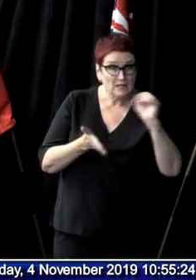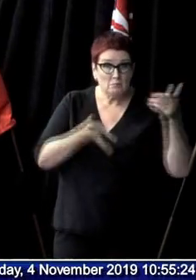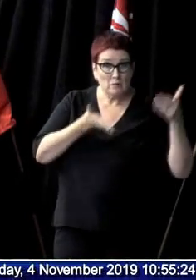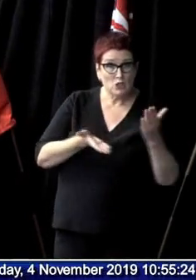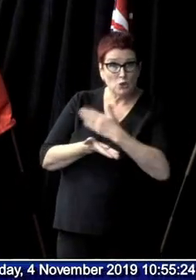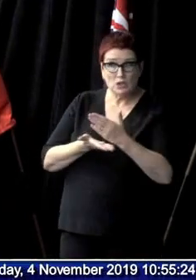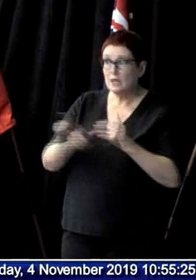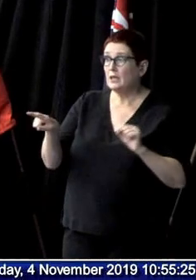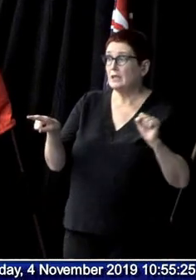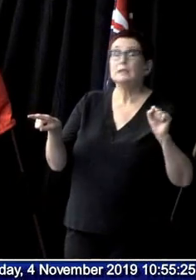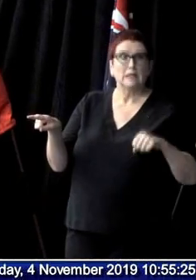Yes, thank you. Quite so.